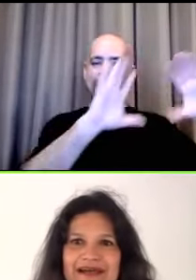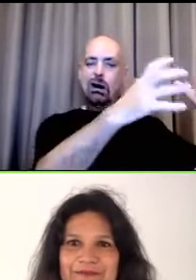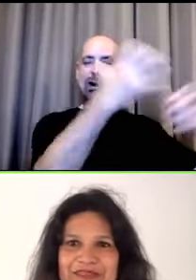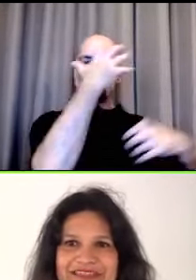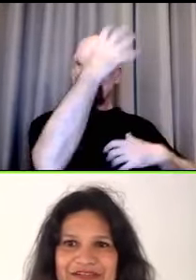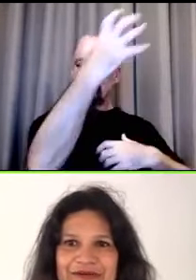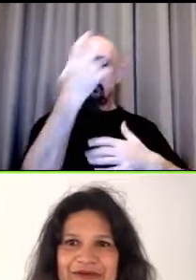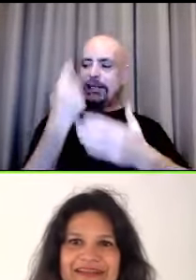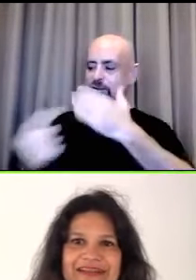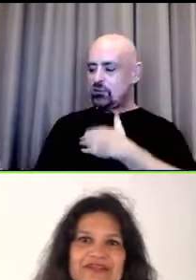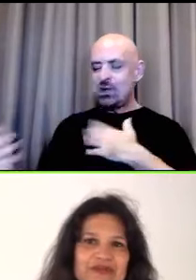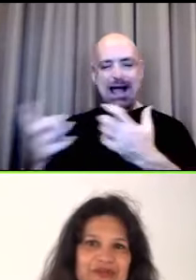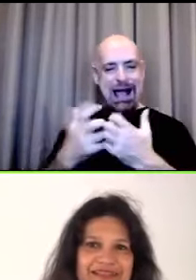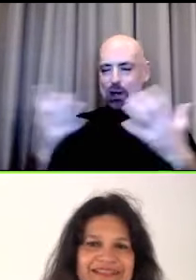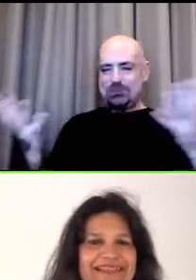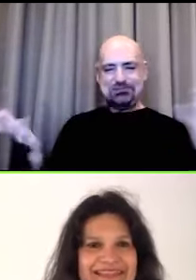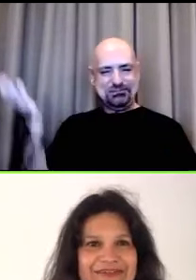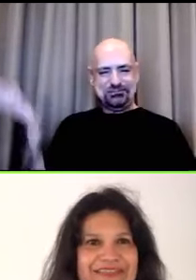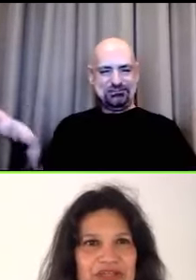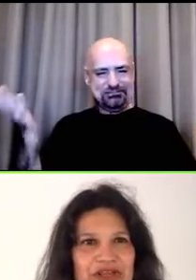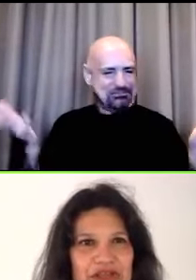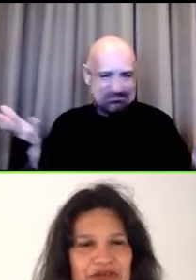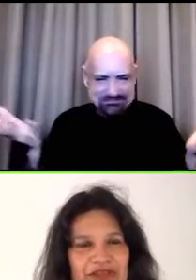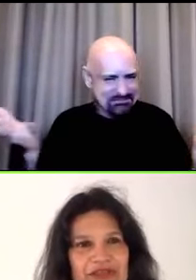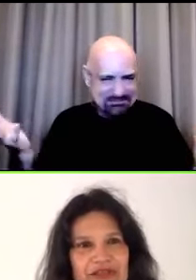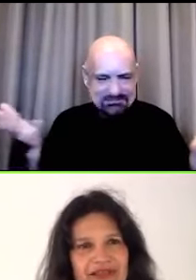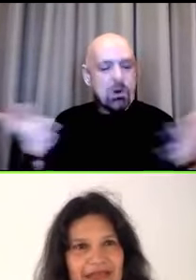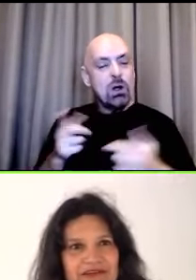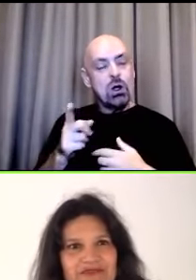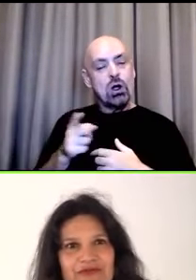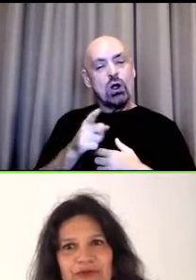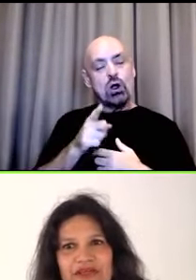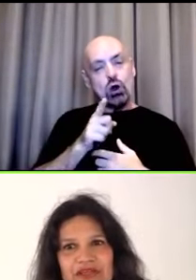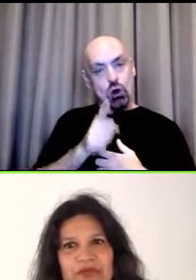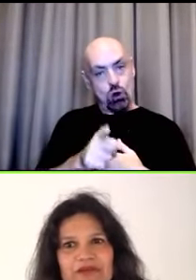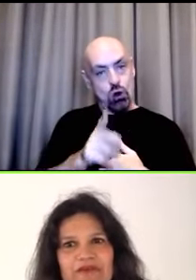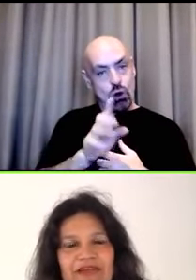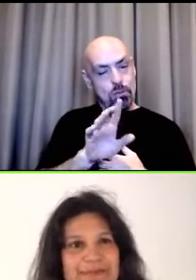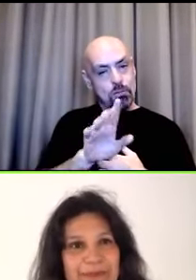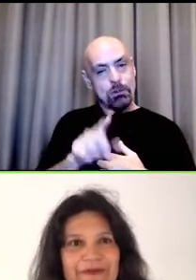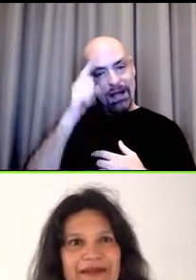. In this context of the violations I see in my nation today she's talking